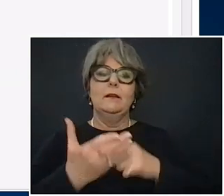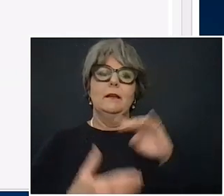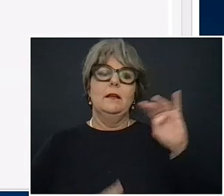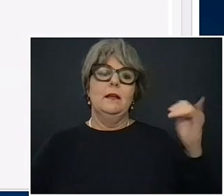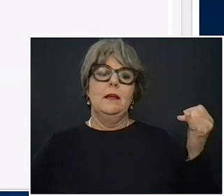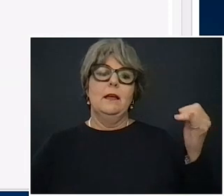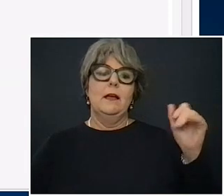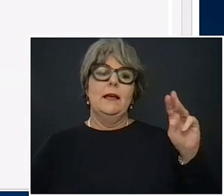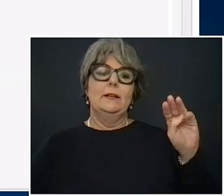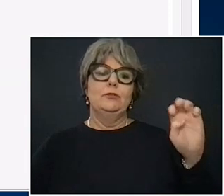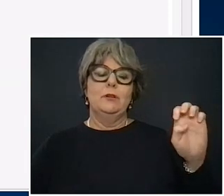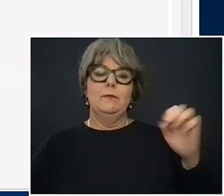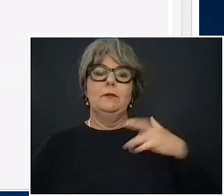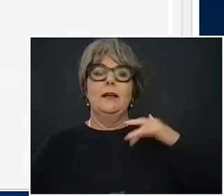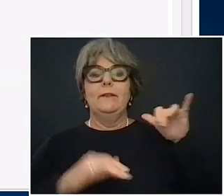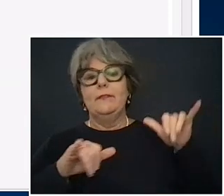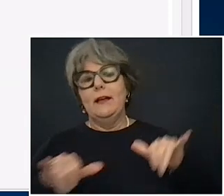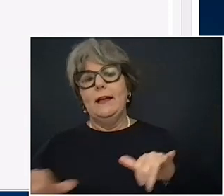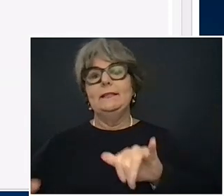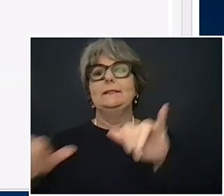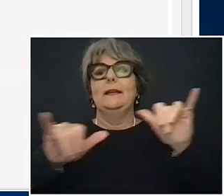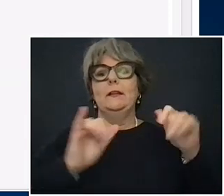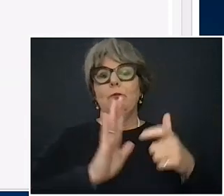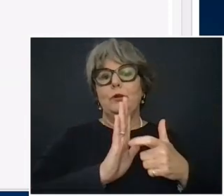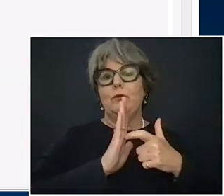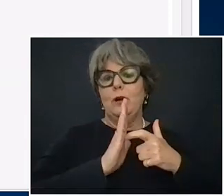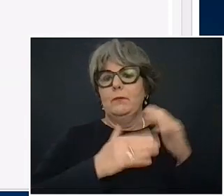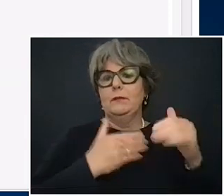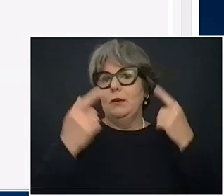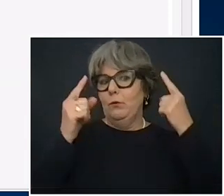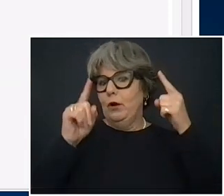some standard core requirements that we all agree to that set a minimum threshold